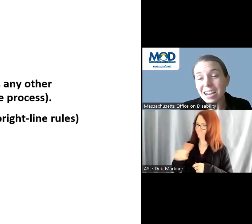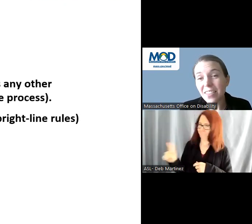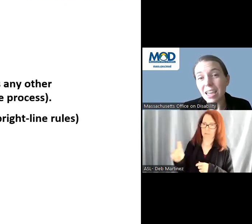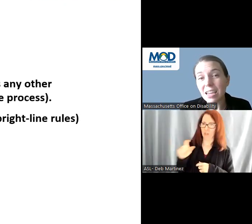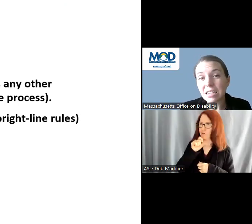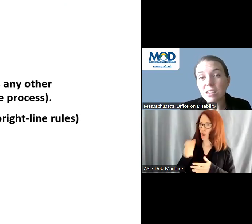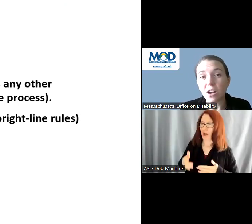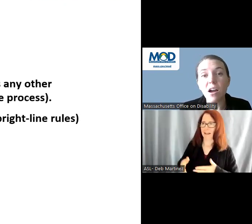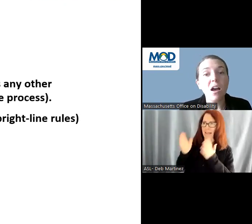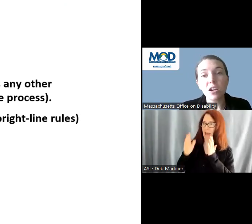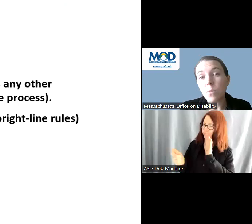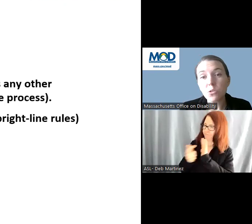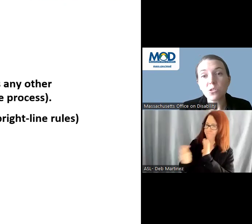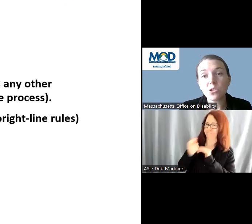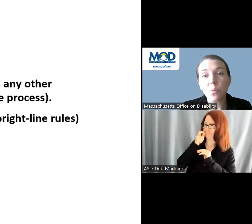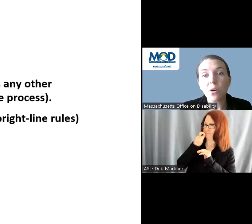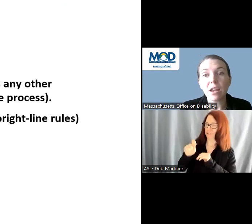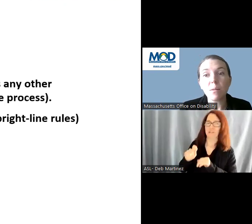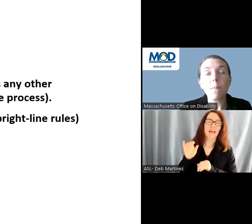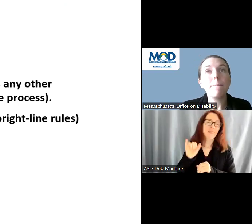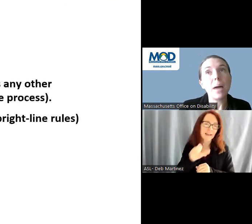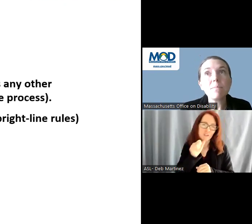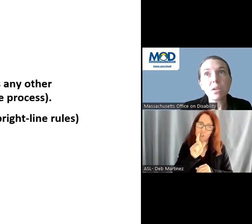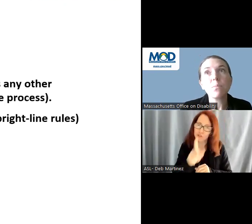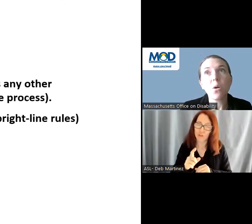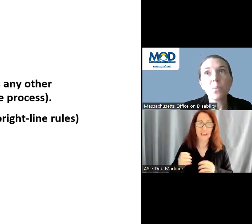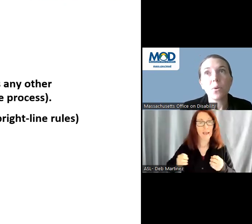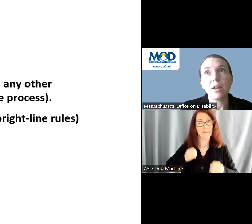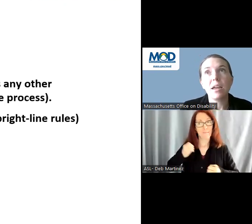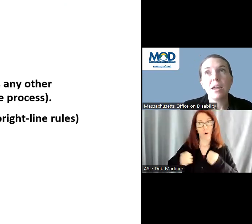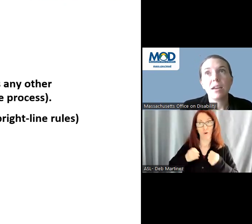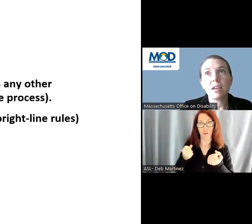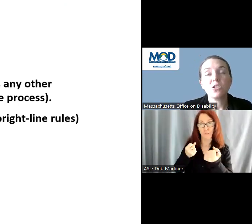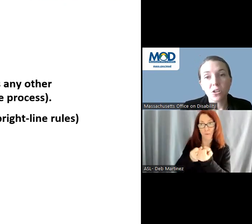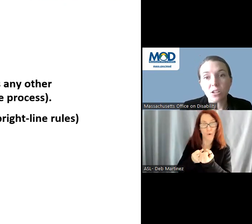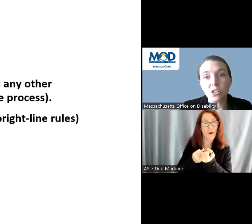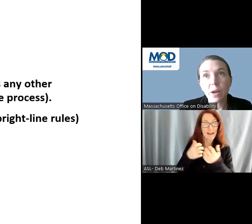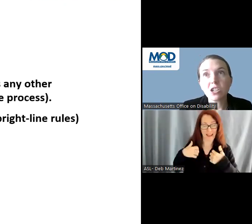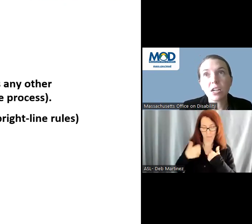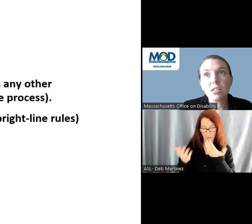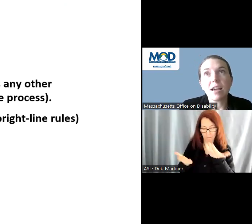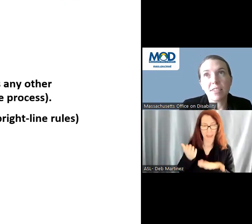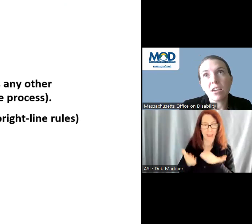that's not the case either. An emotional support animal might be appropriate in certain situations I think those